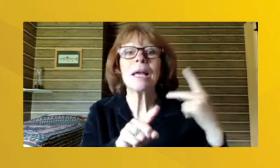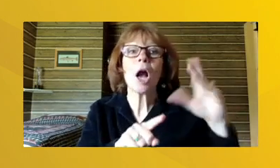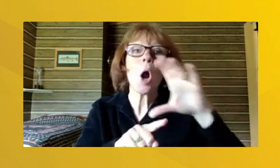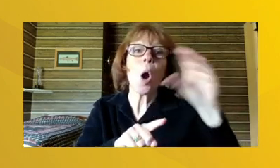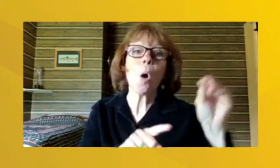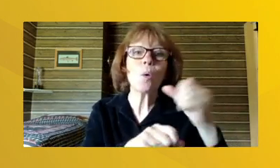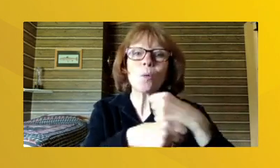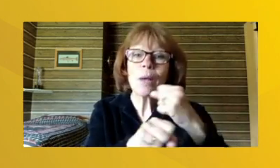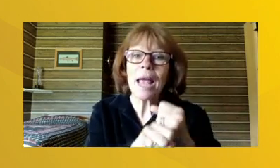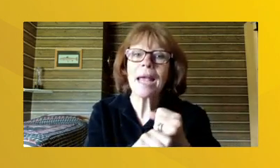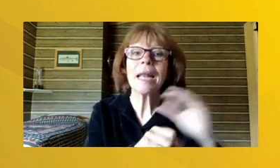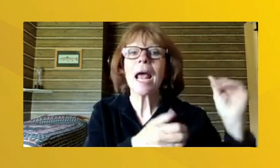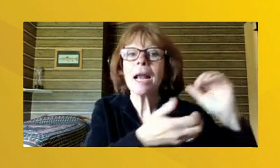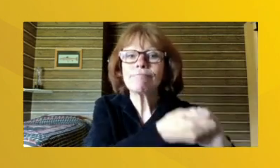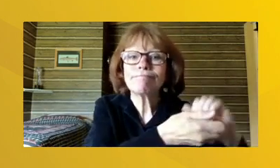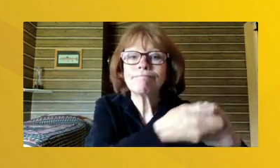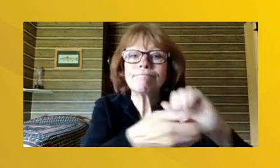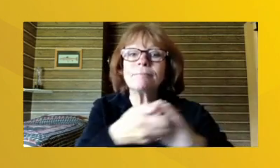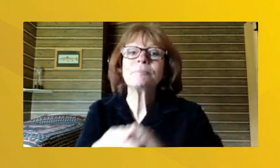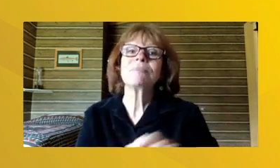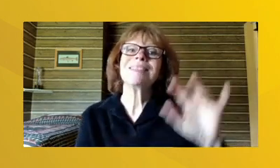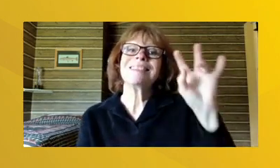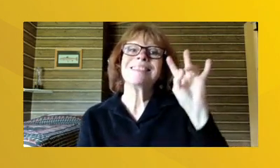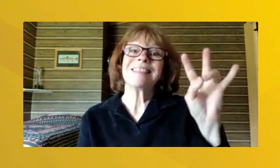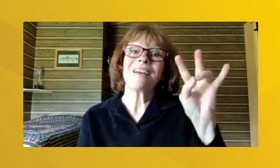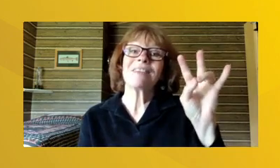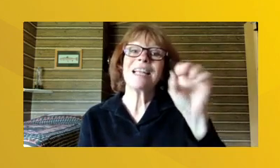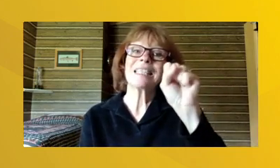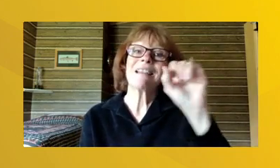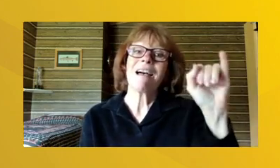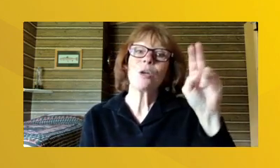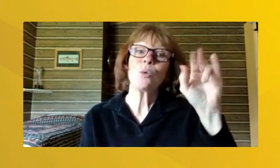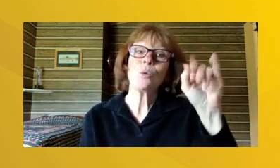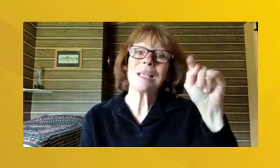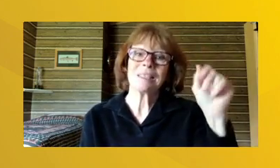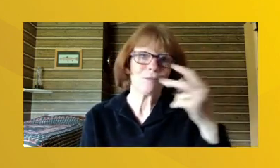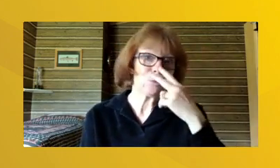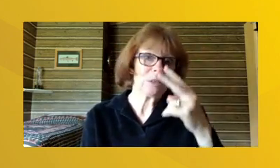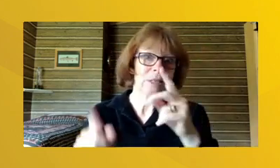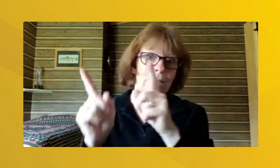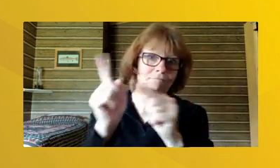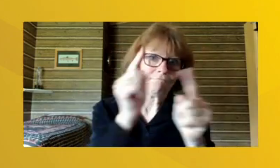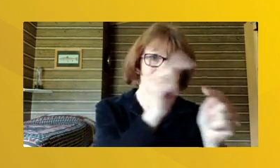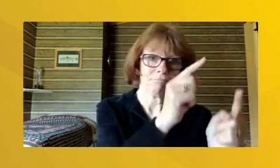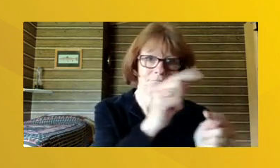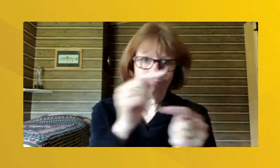seven Smithsonian units represented here and the National Head Start Association.